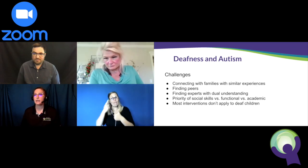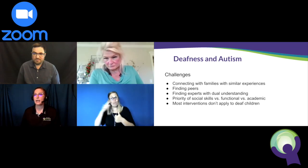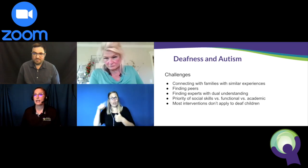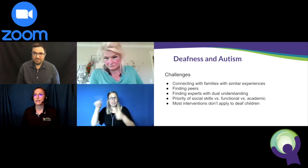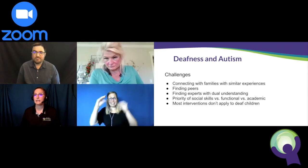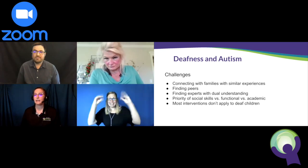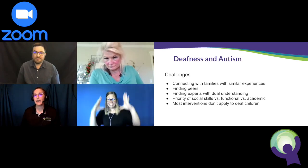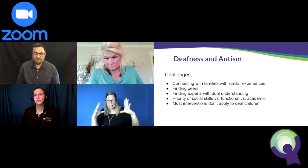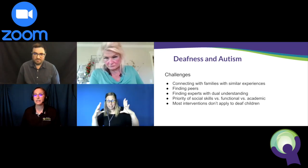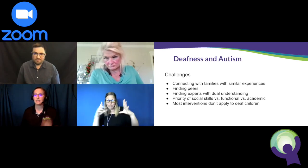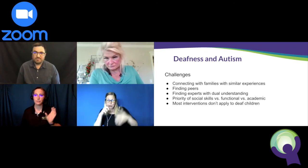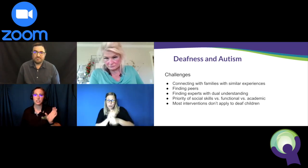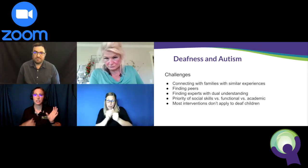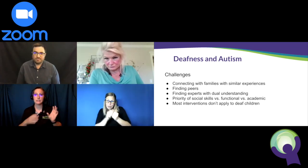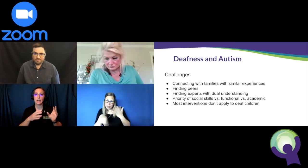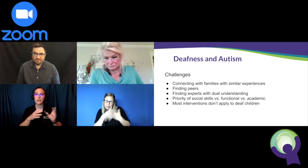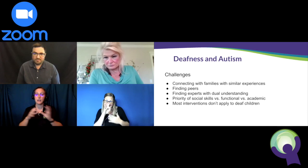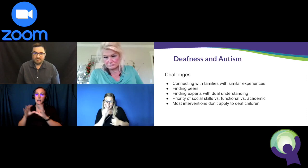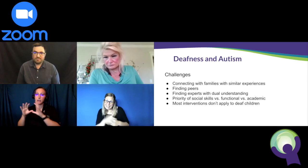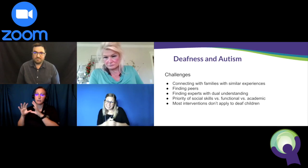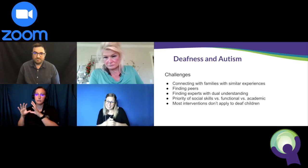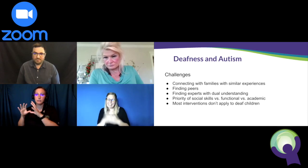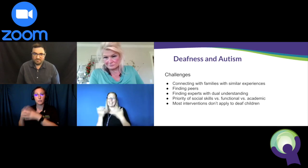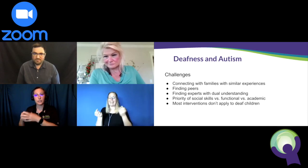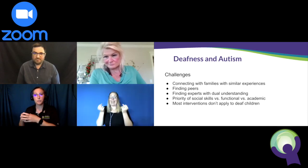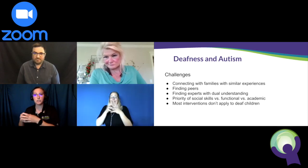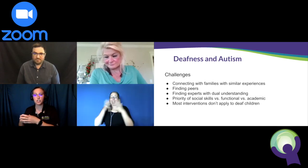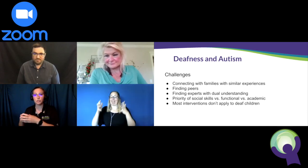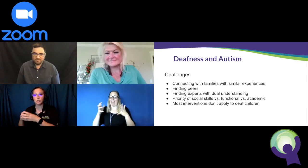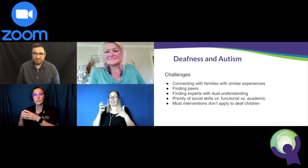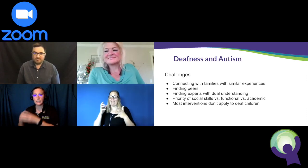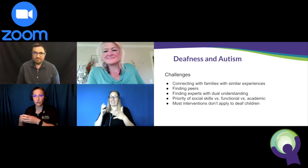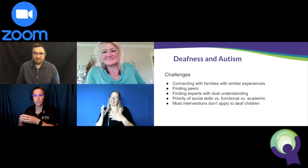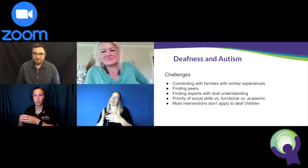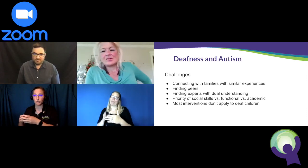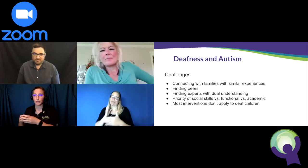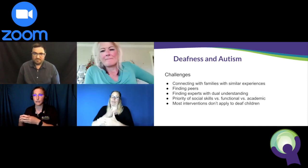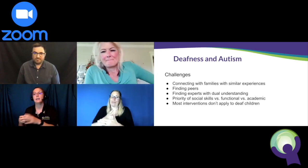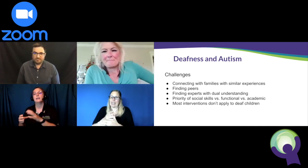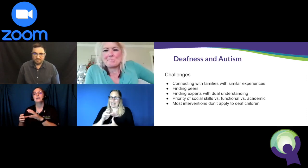And a lot of the interventions that are applicable to hearing children